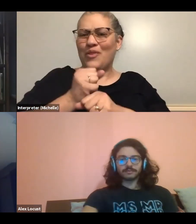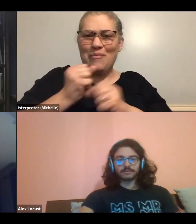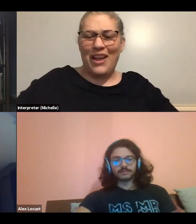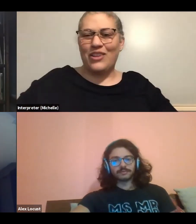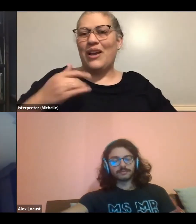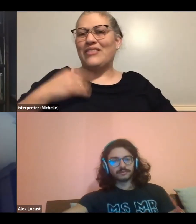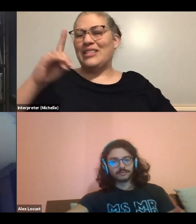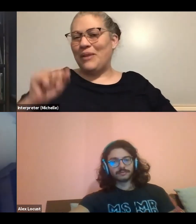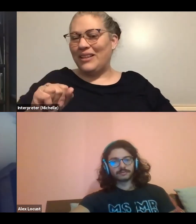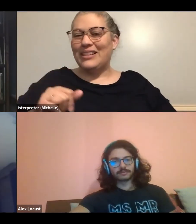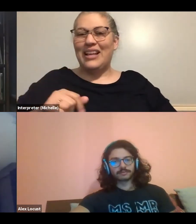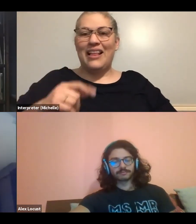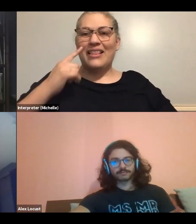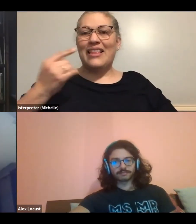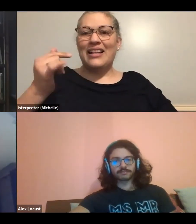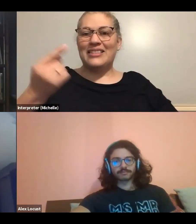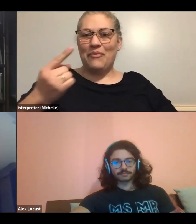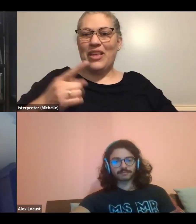Matthew Alaniz: Happily, surprised when I joined the Superfest years ago.